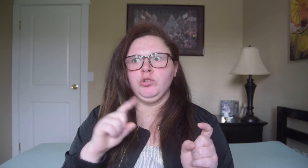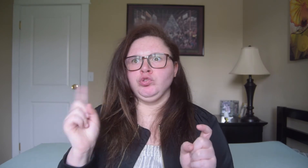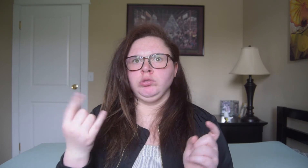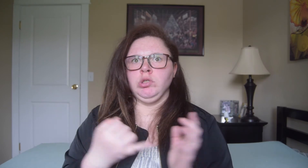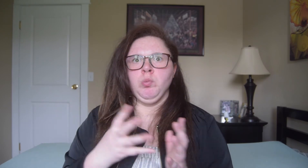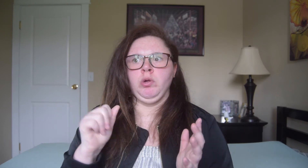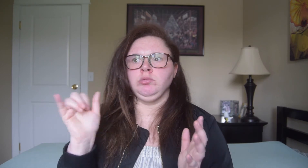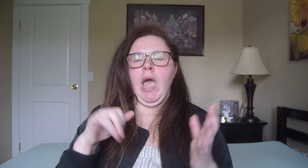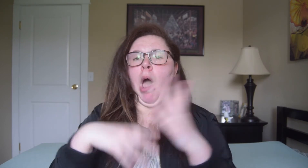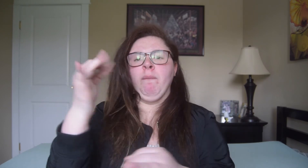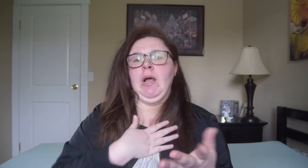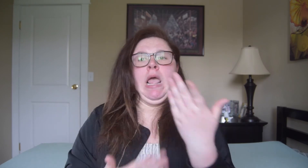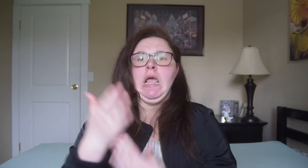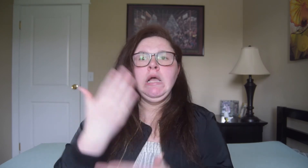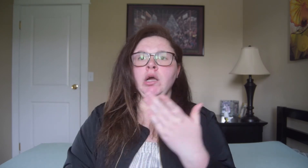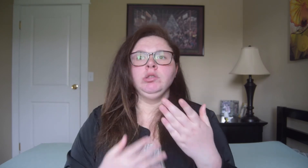It was just out of my hands